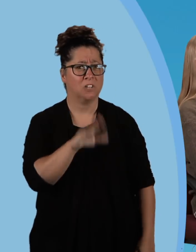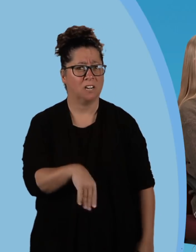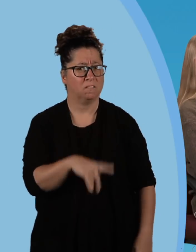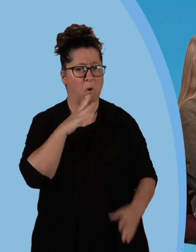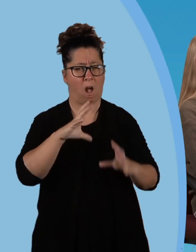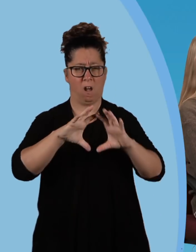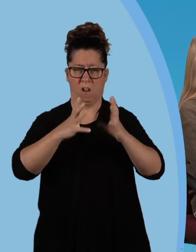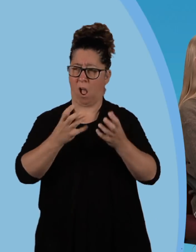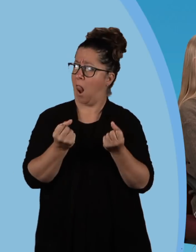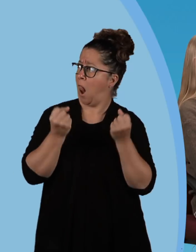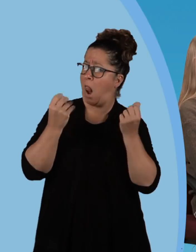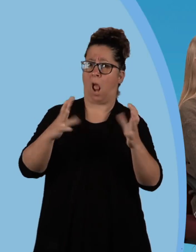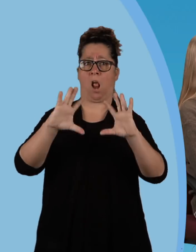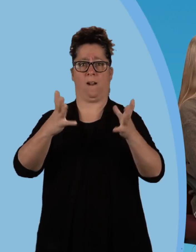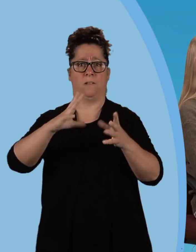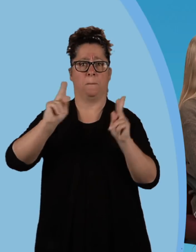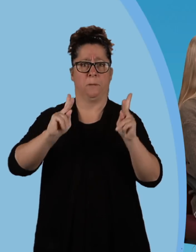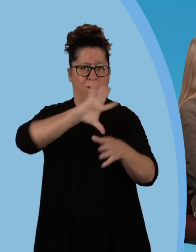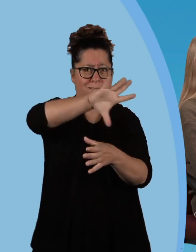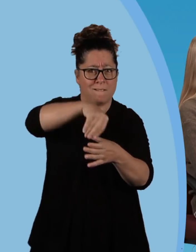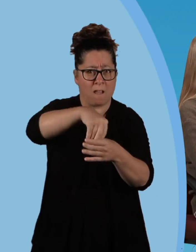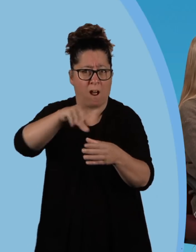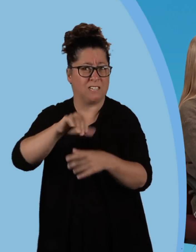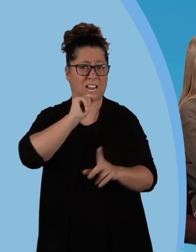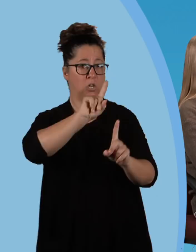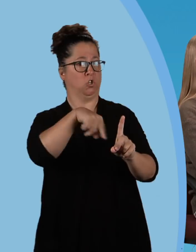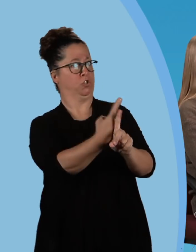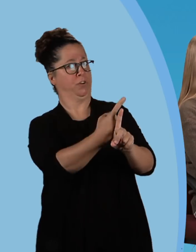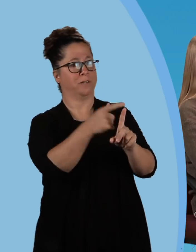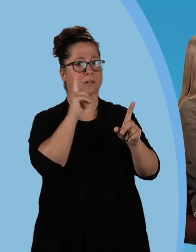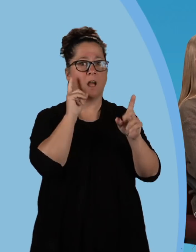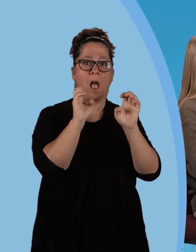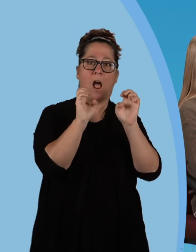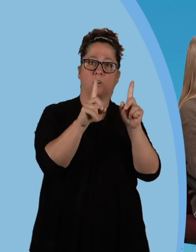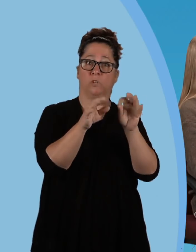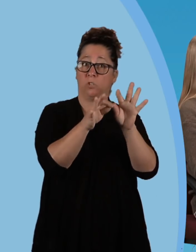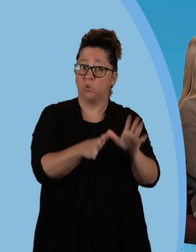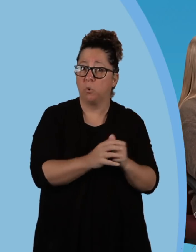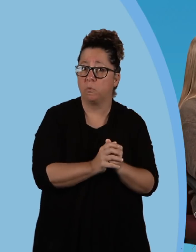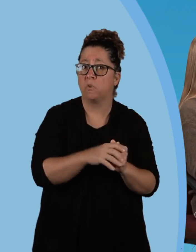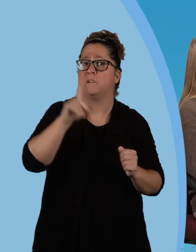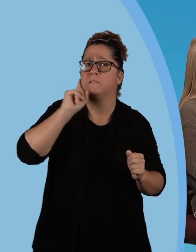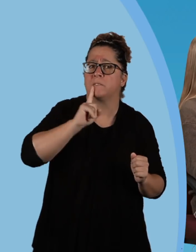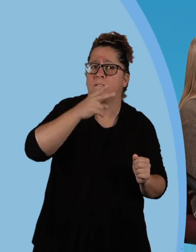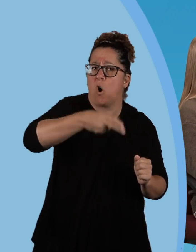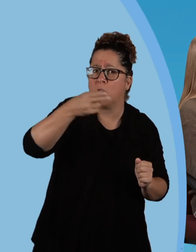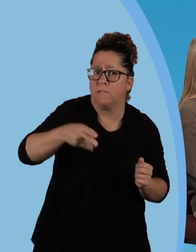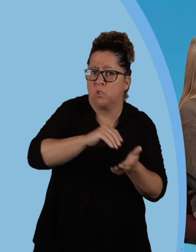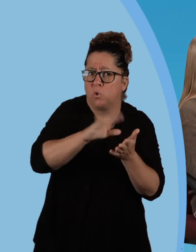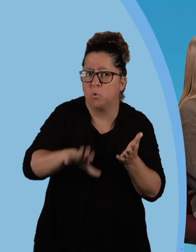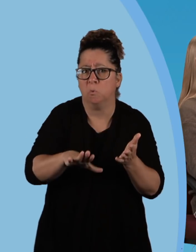There are a lot of stakeholders involved. It's not just about the educational interpreter and the deaf or hard of hearing students